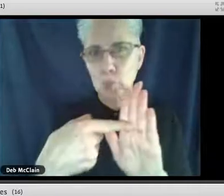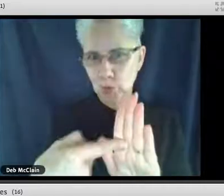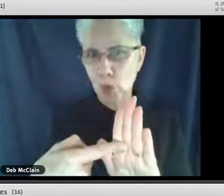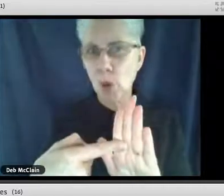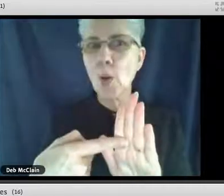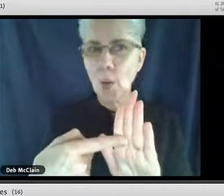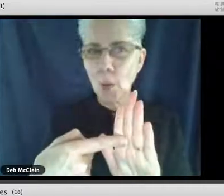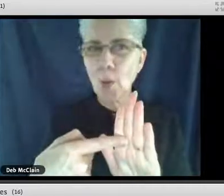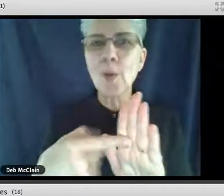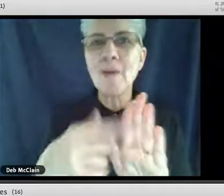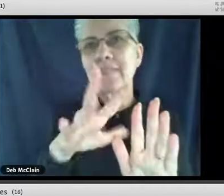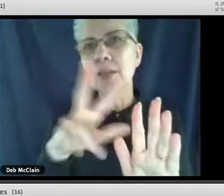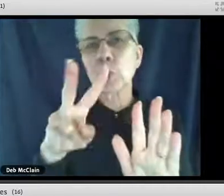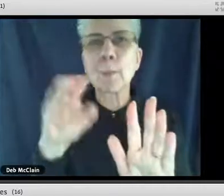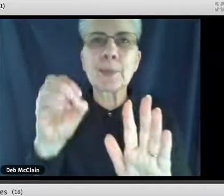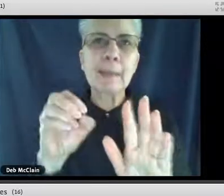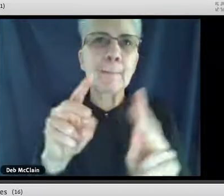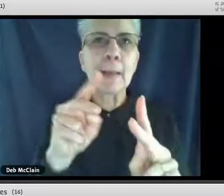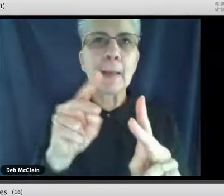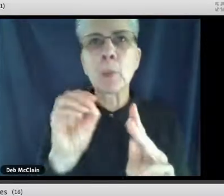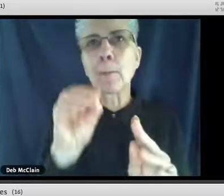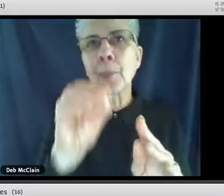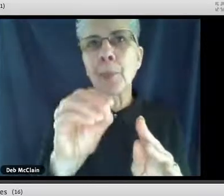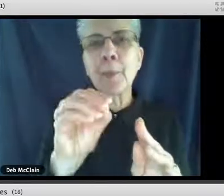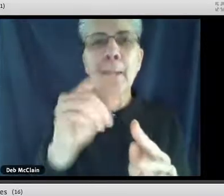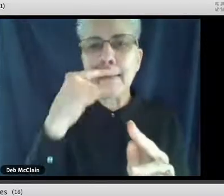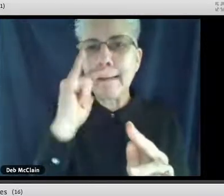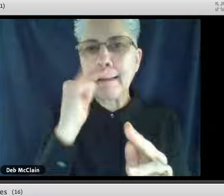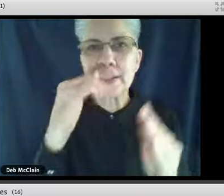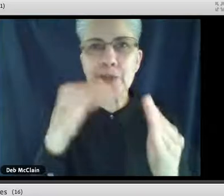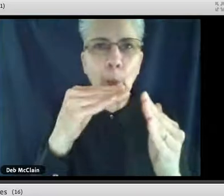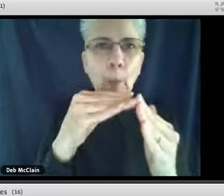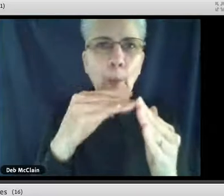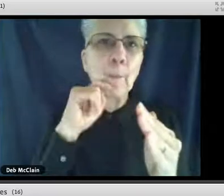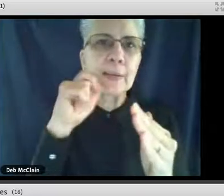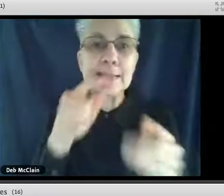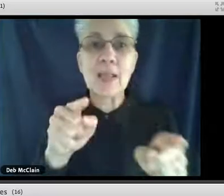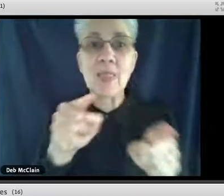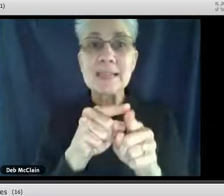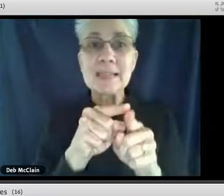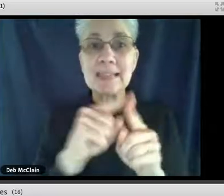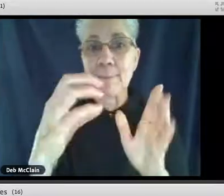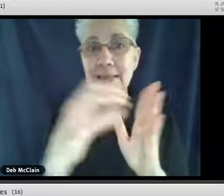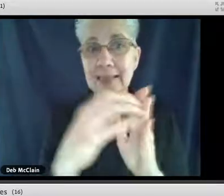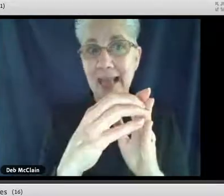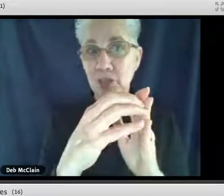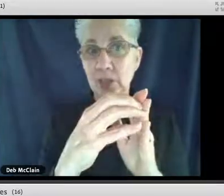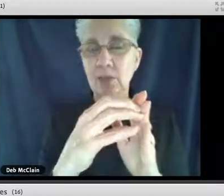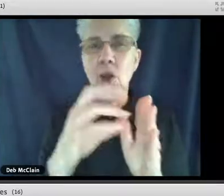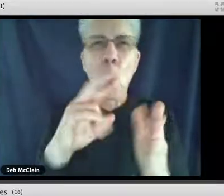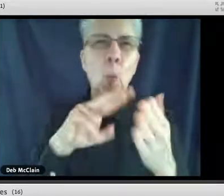"52 percent of people put kids corner and teens in the same section. Research included this.